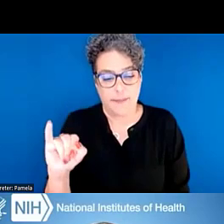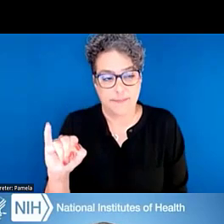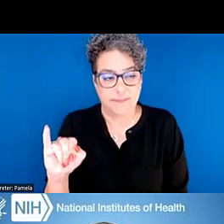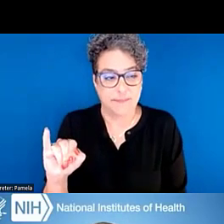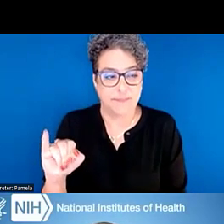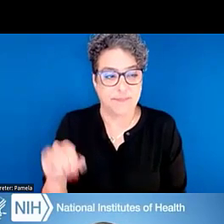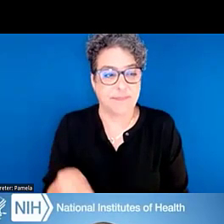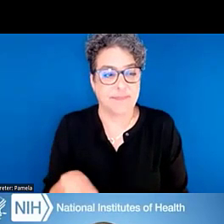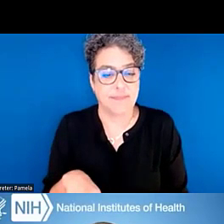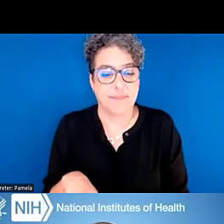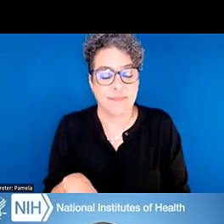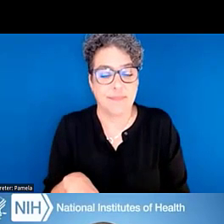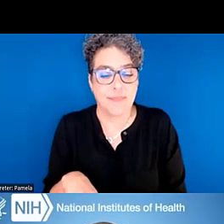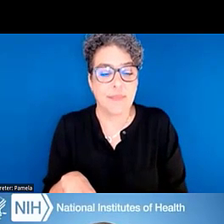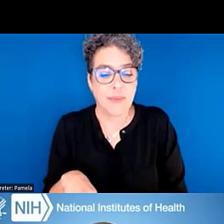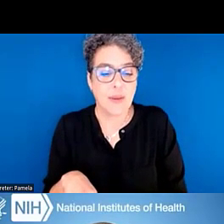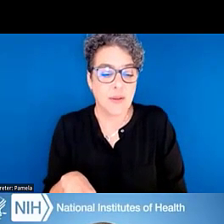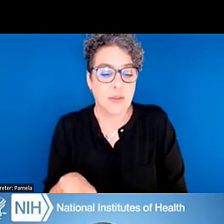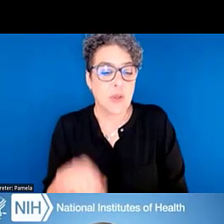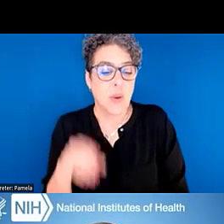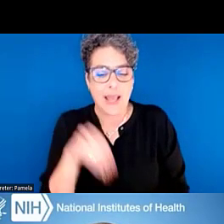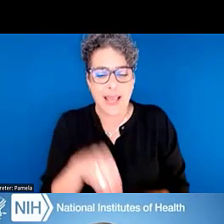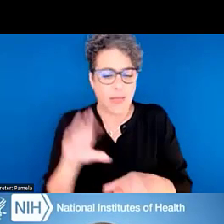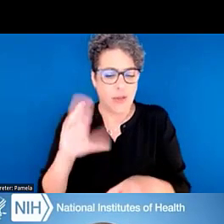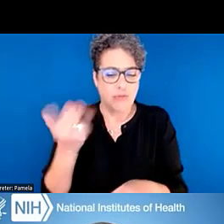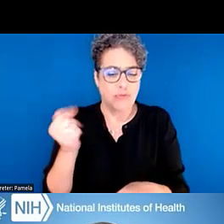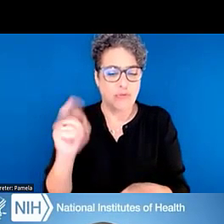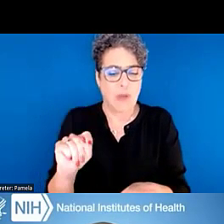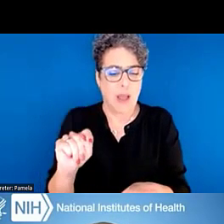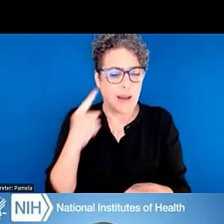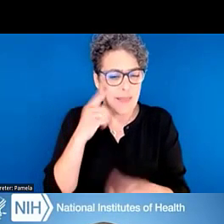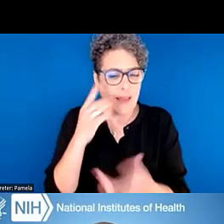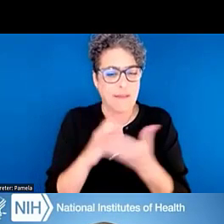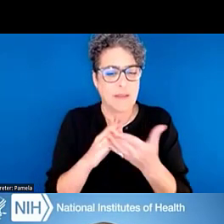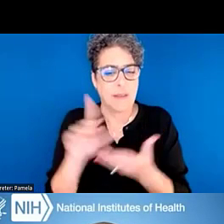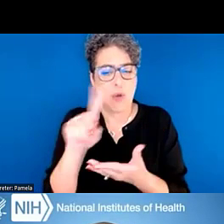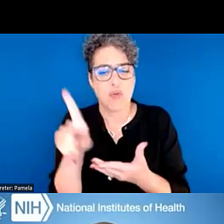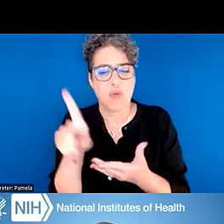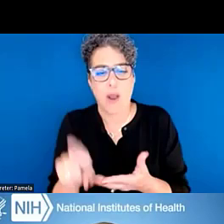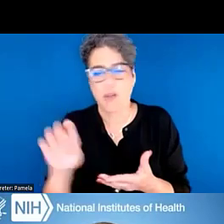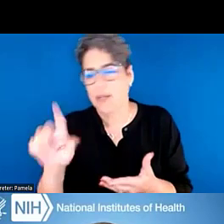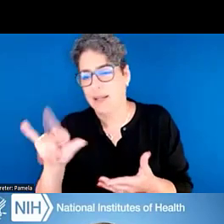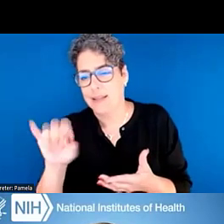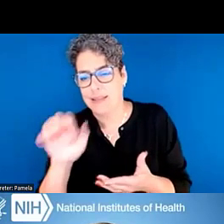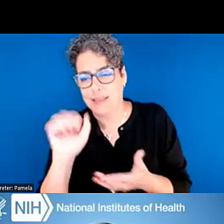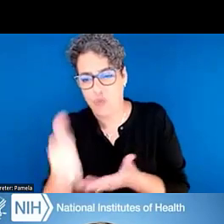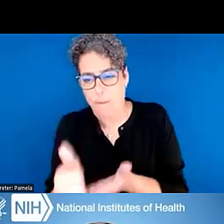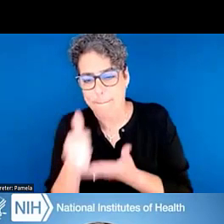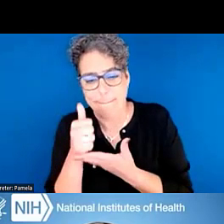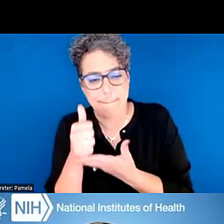So there are some questions on the chat box. Elyse, can you help with the question?